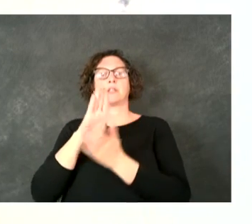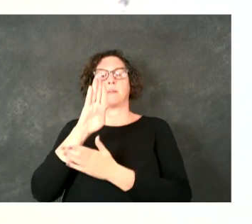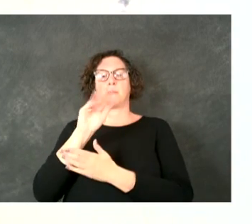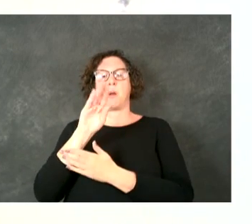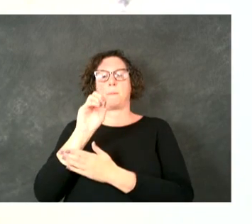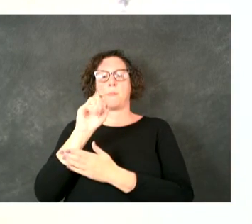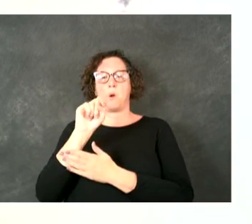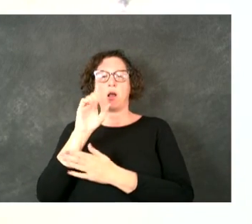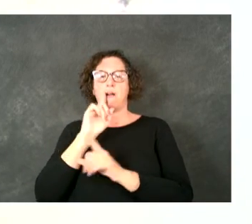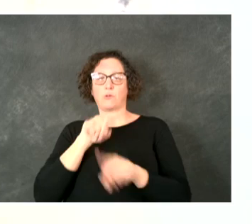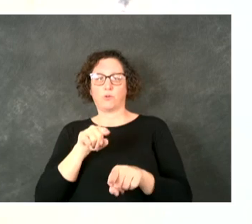WAY LESS RISKING